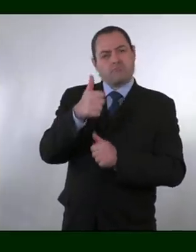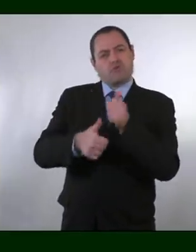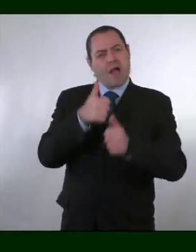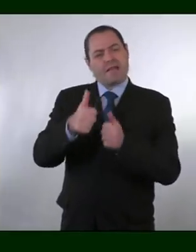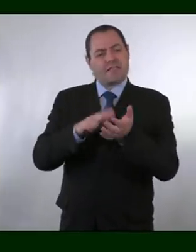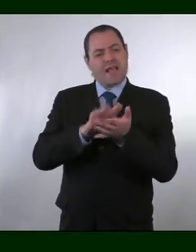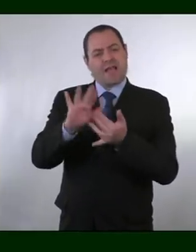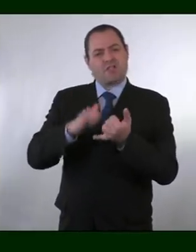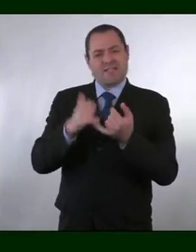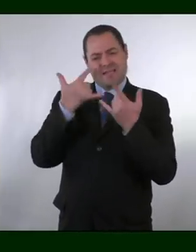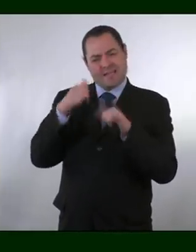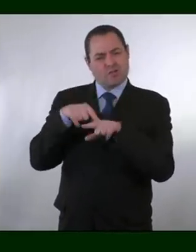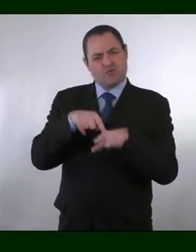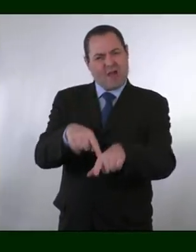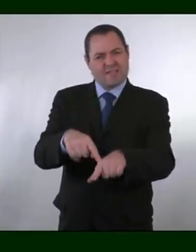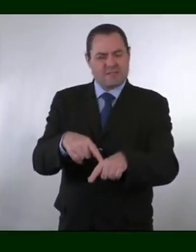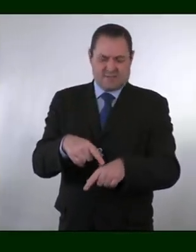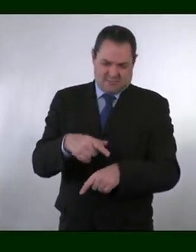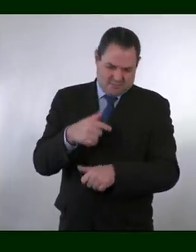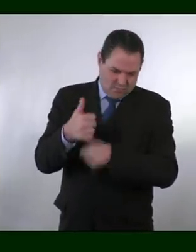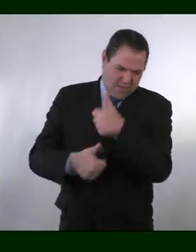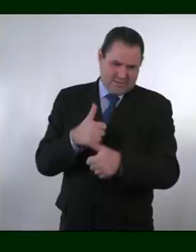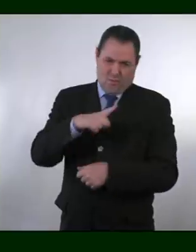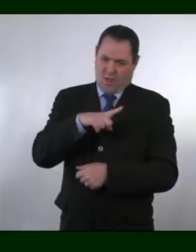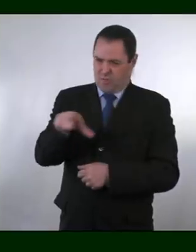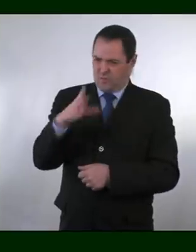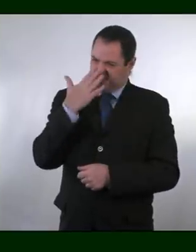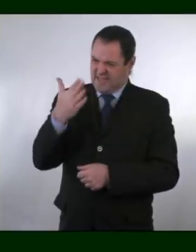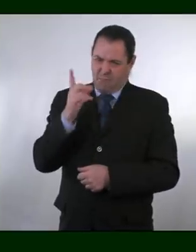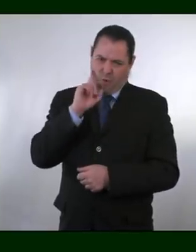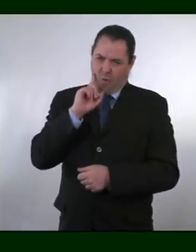Test and Trace. I think it has secured at least one of his objectives, which is to keep me away